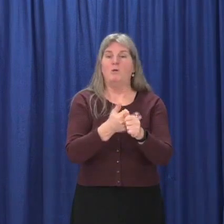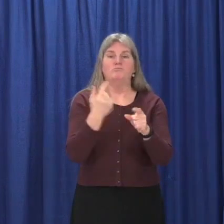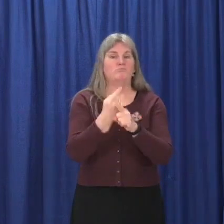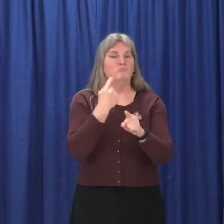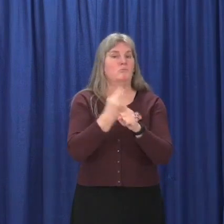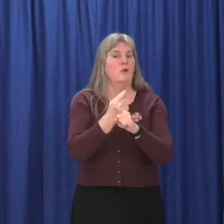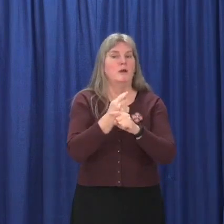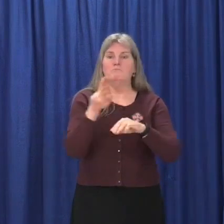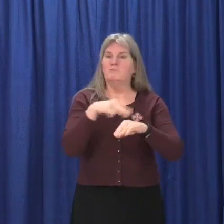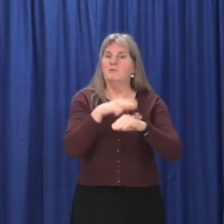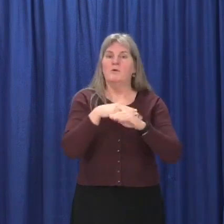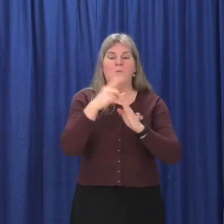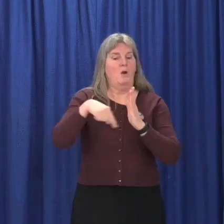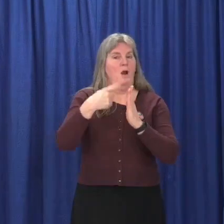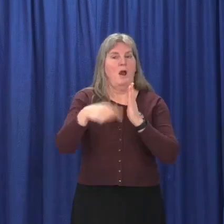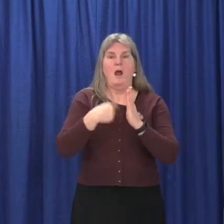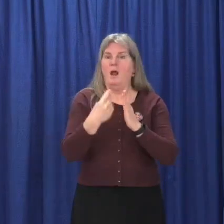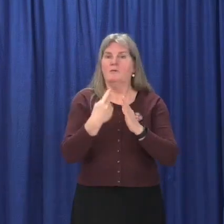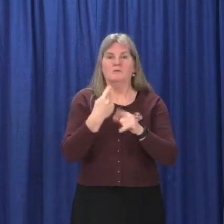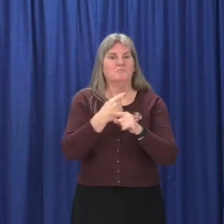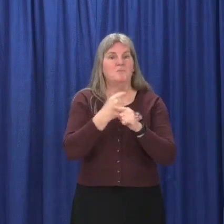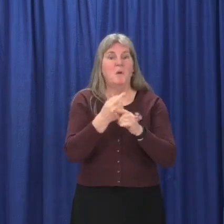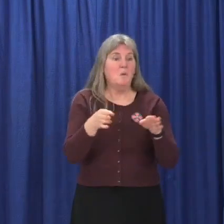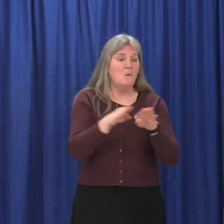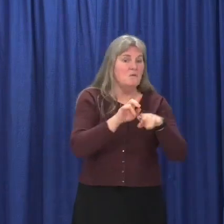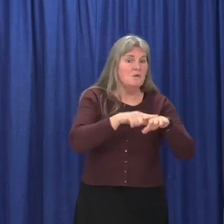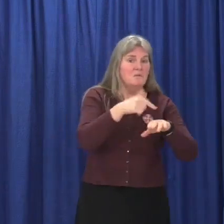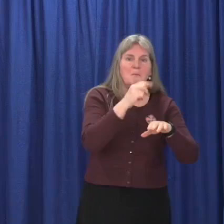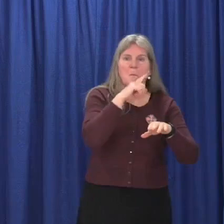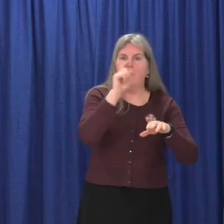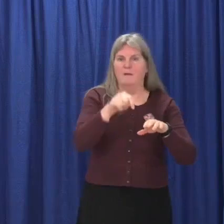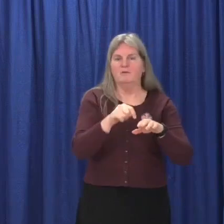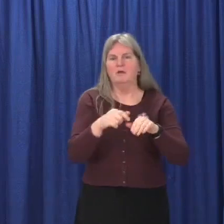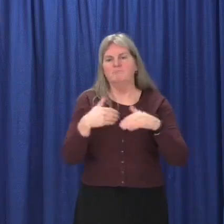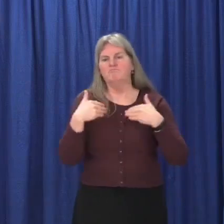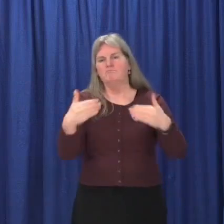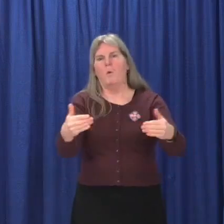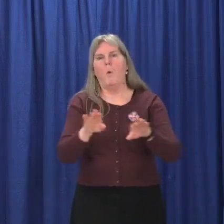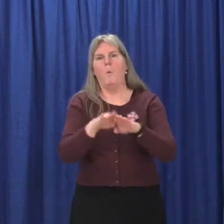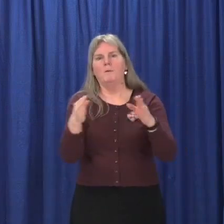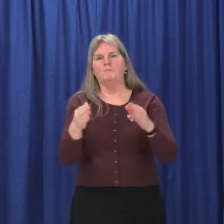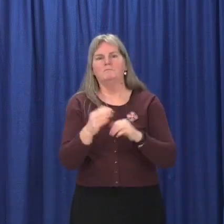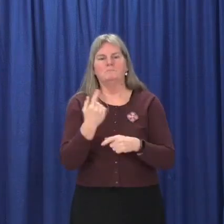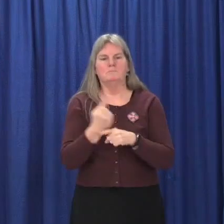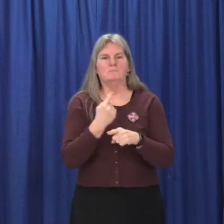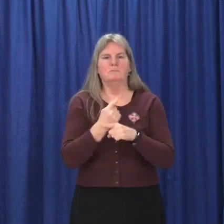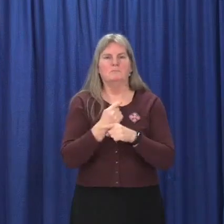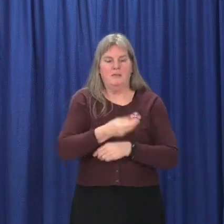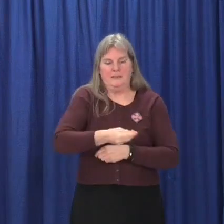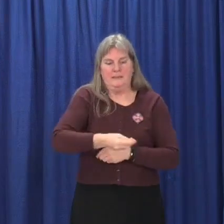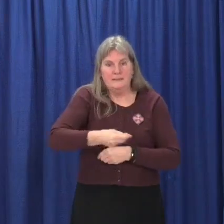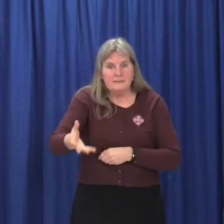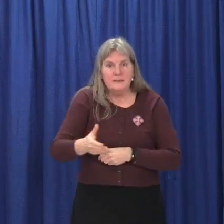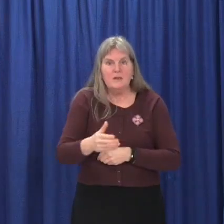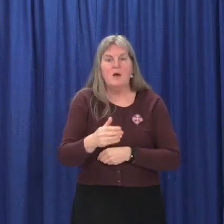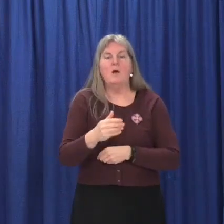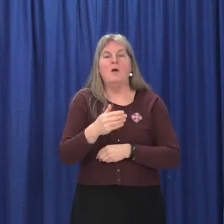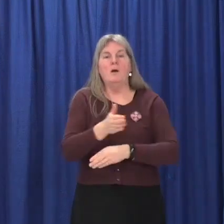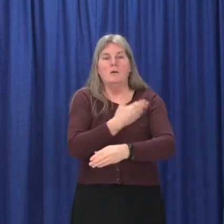and may return to their normal operating hours. Casinos and nightclubs can also reopen with proof